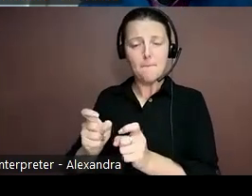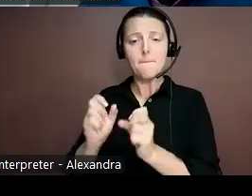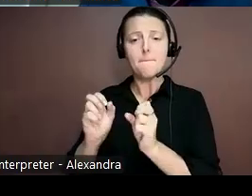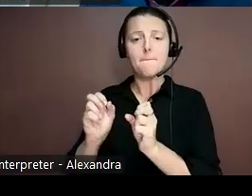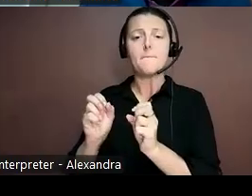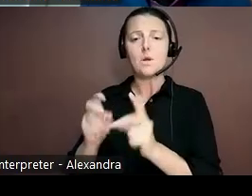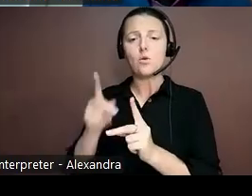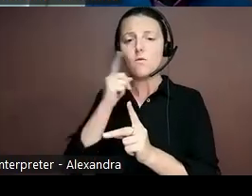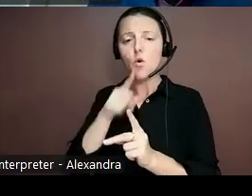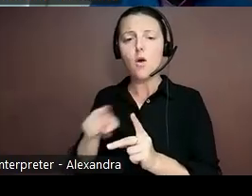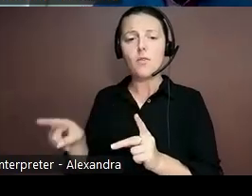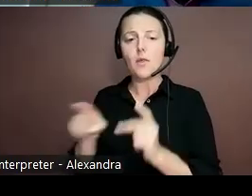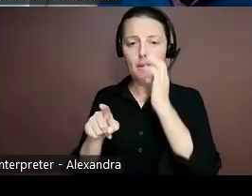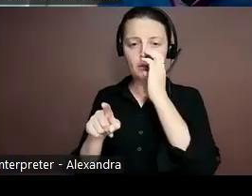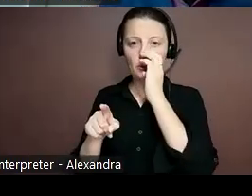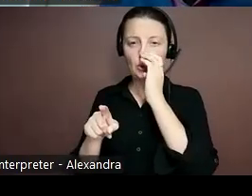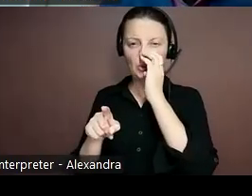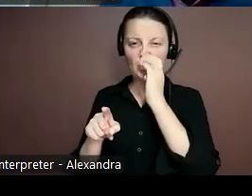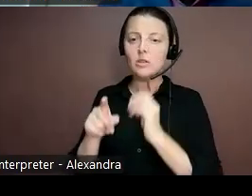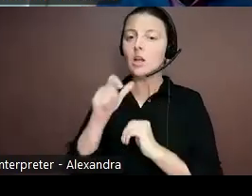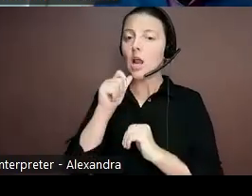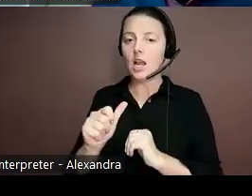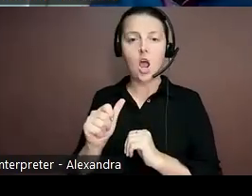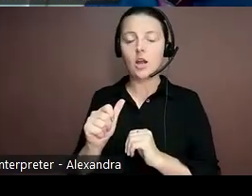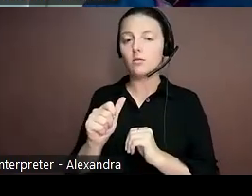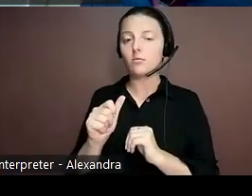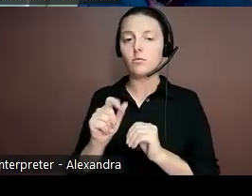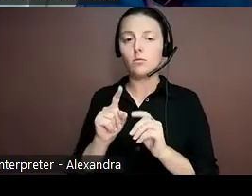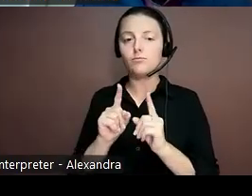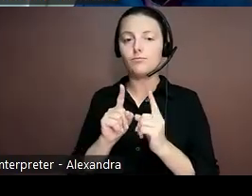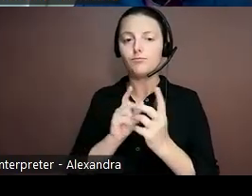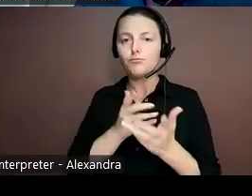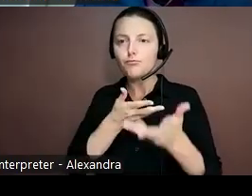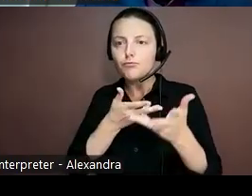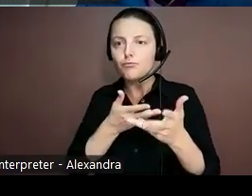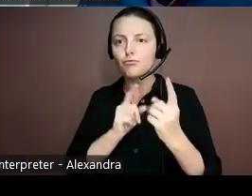patients if they are uncomfortable. What we've now noticed because we we do have some data on this